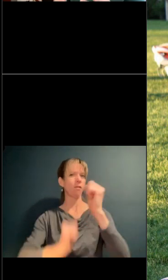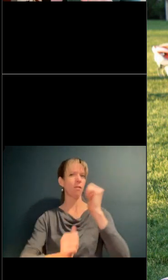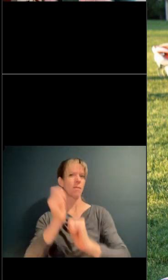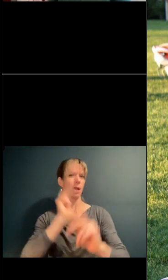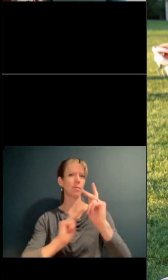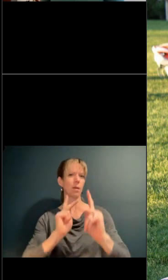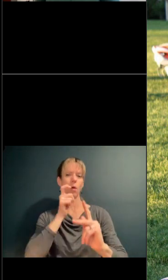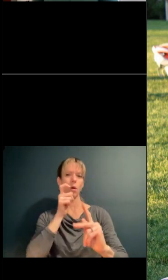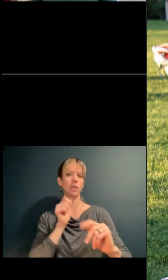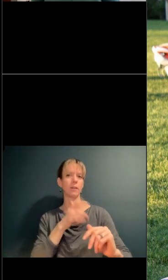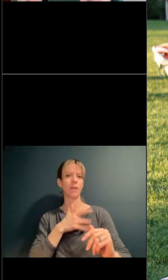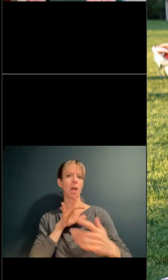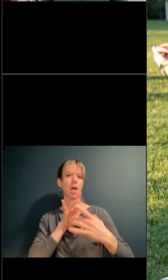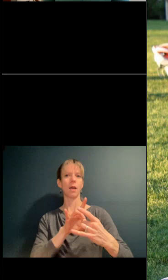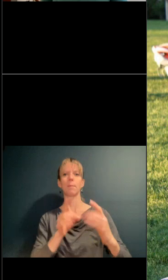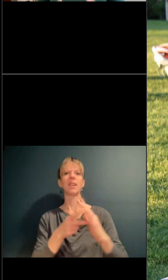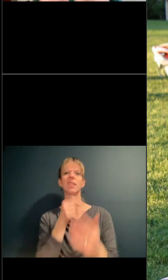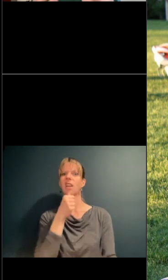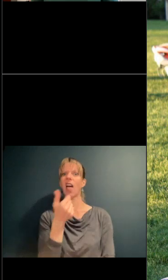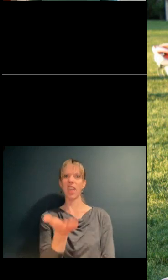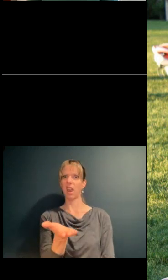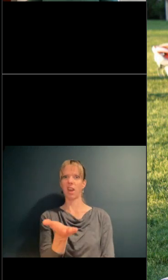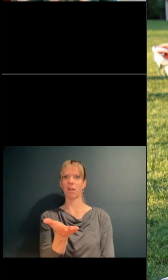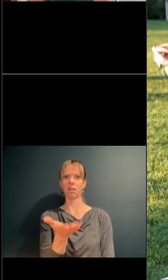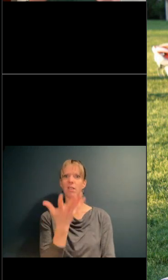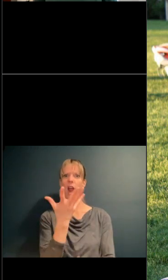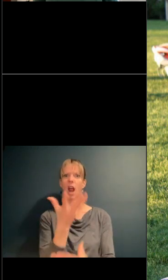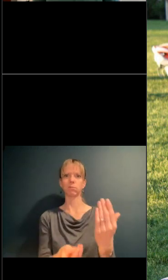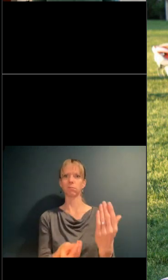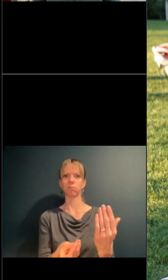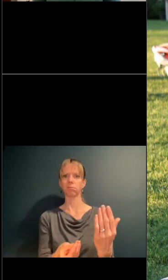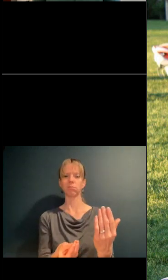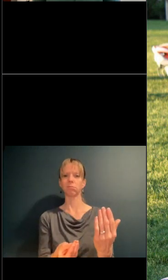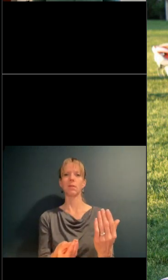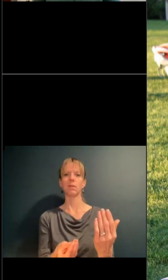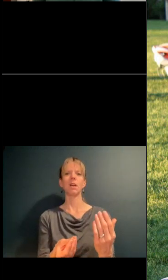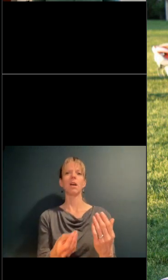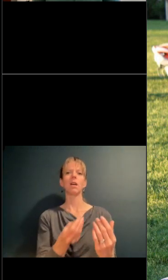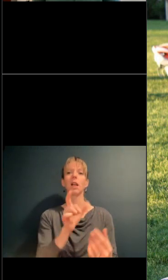that they are absent from the classrooms, clubs and cafeterias in our local schools.